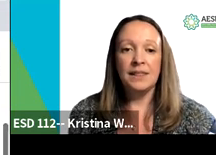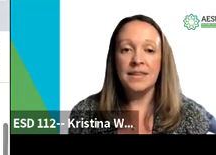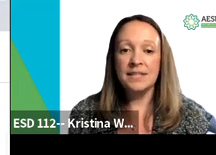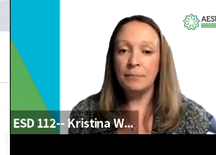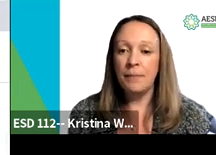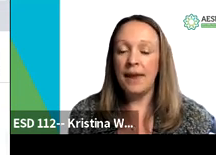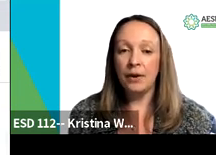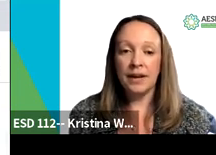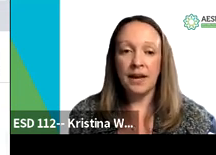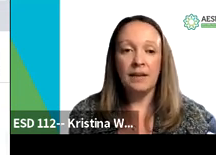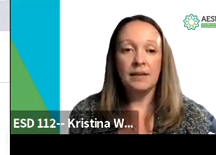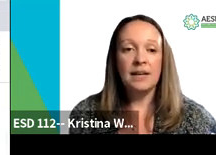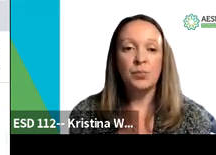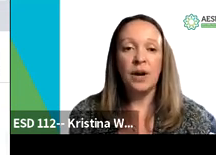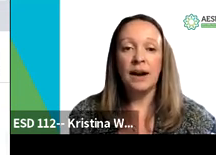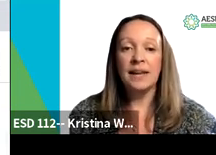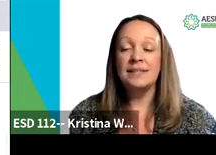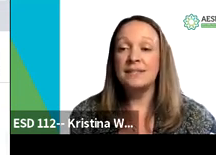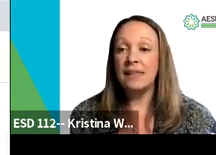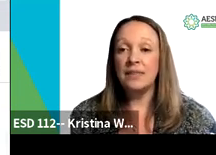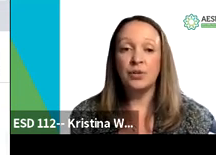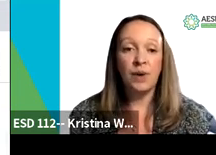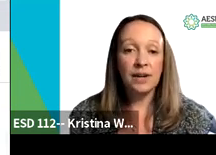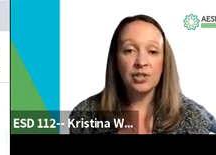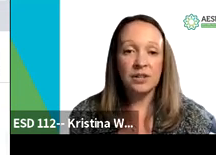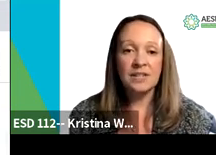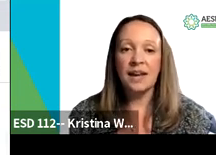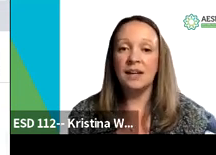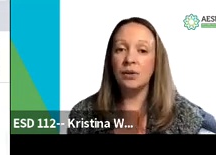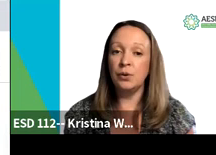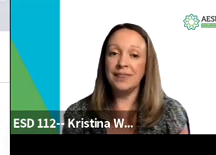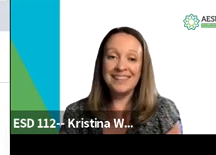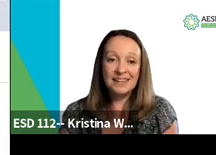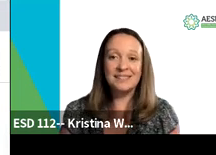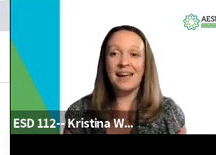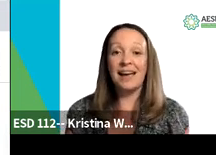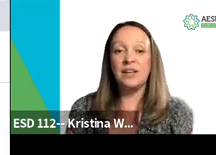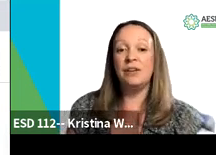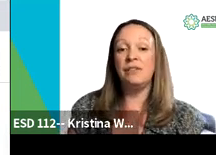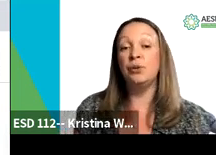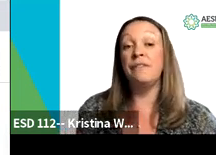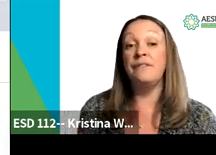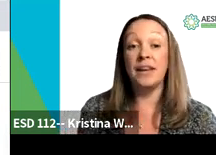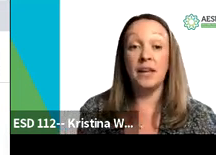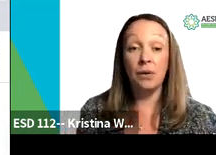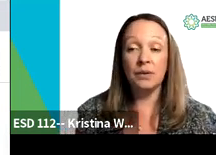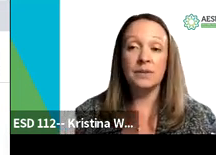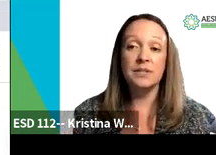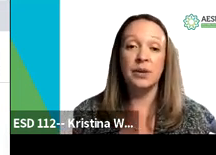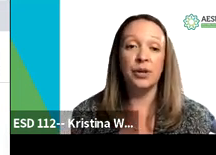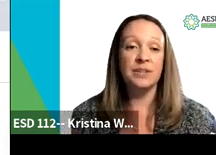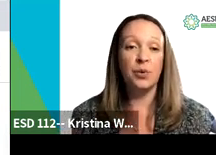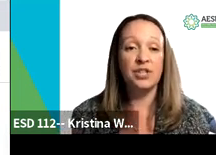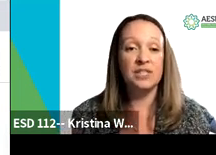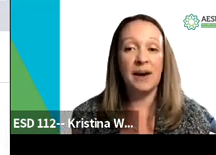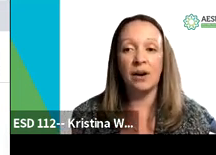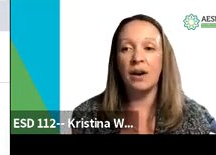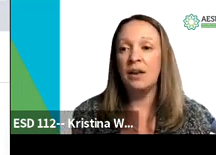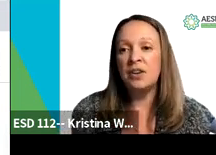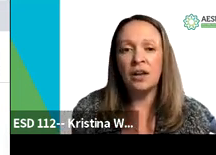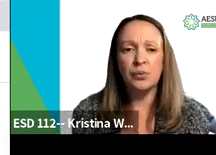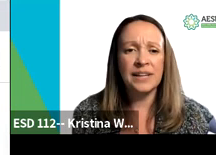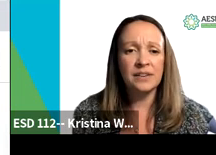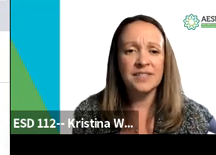ESD 112-- Kristina Wambold: This area is where I can set the directions I can include links. I could include a video. So there were some questions about our non readers.